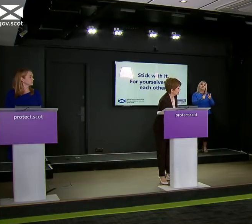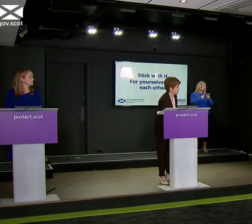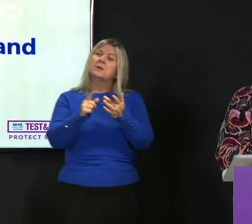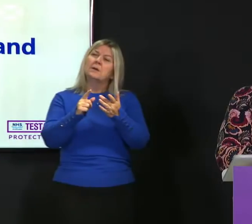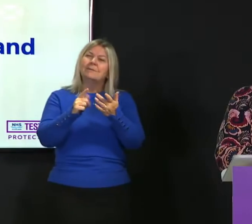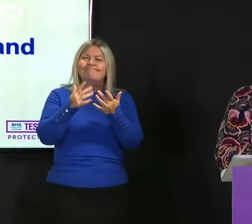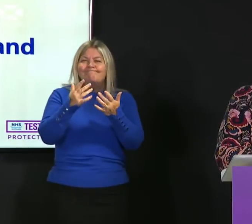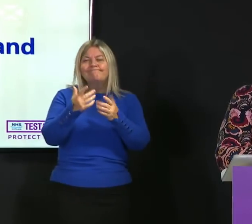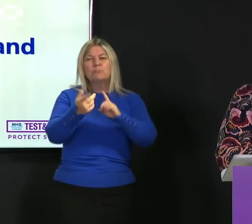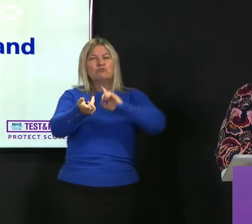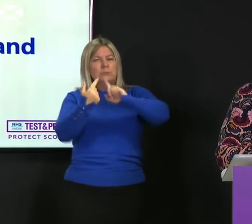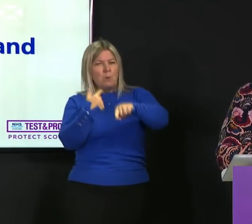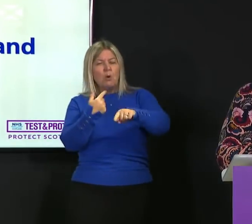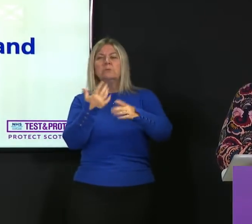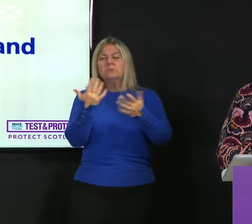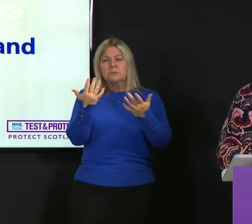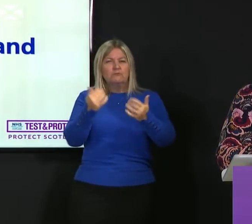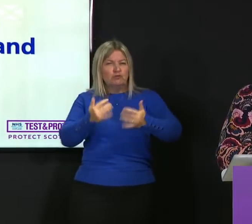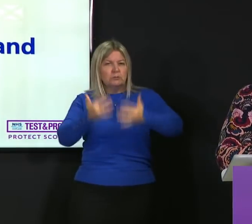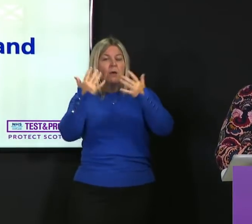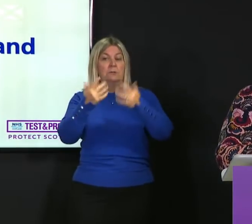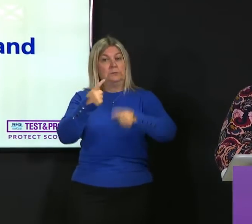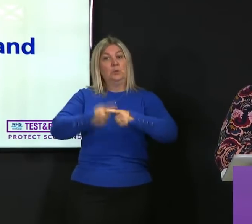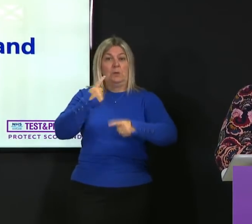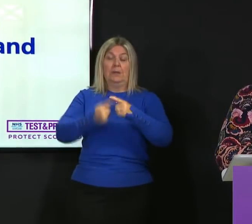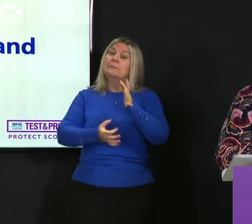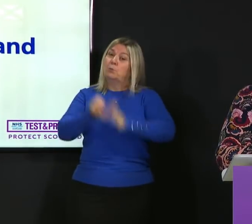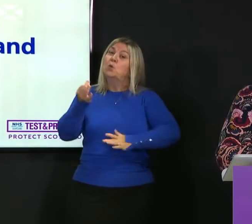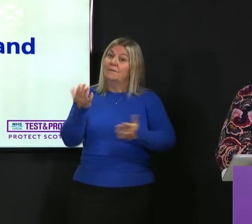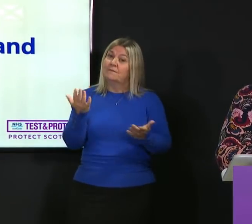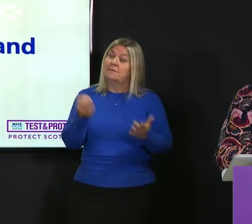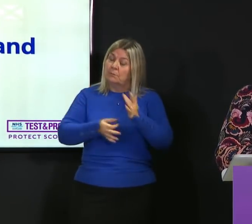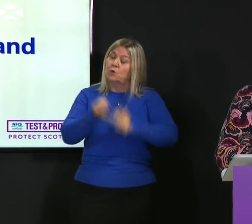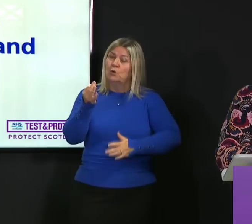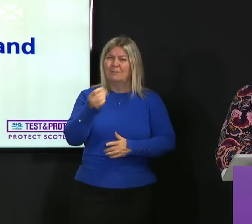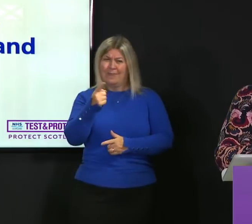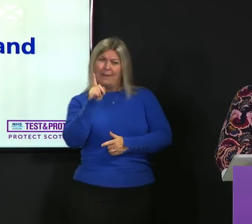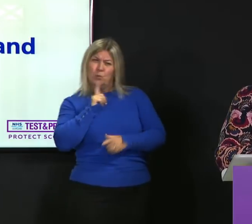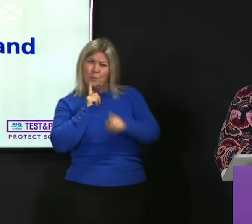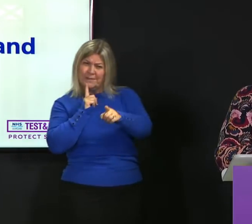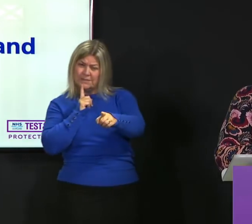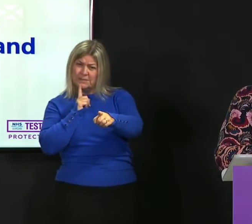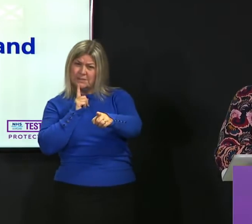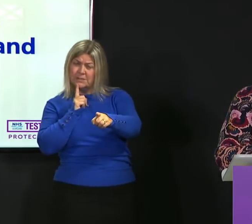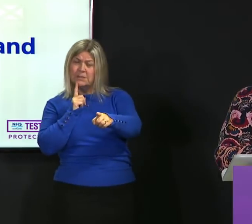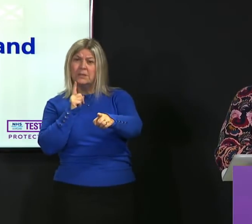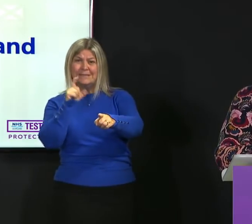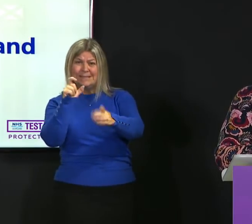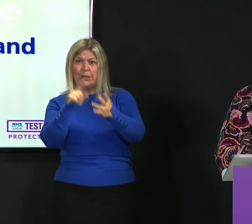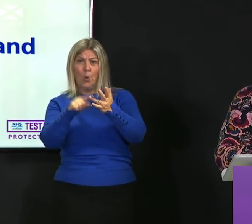important in this women's care is you need to have access if you have COPD, and you're breathless,